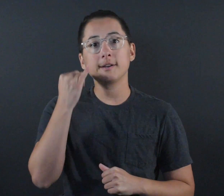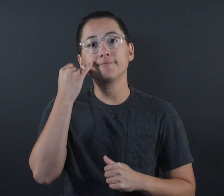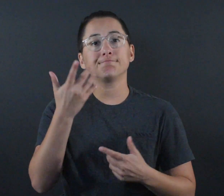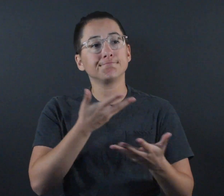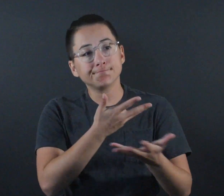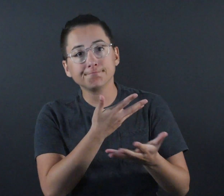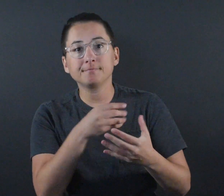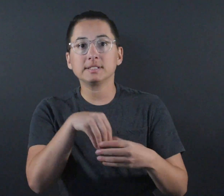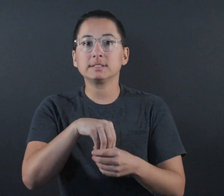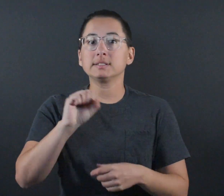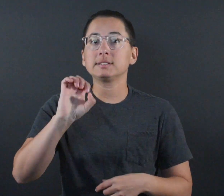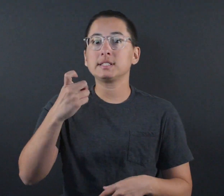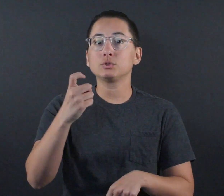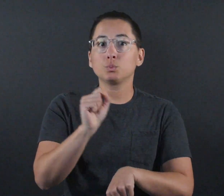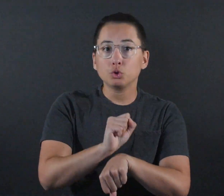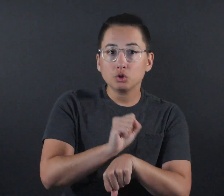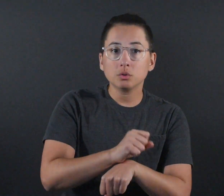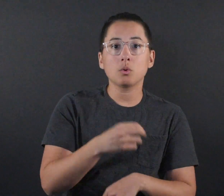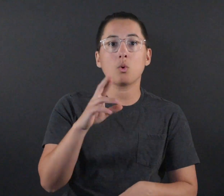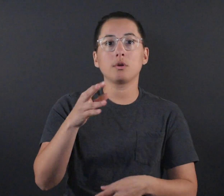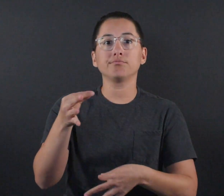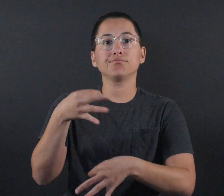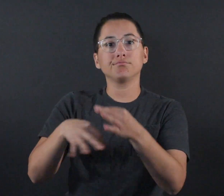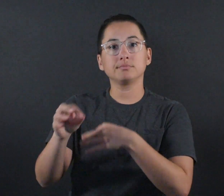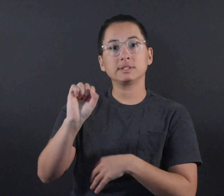money, substances, shelter,